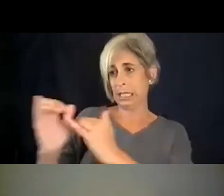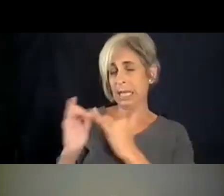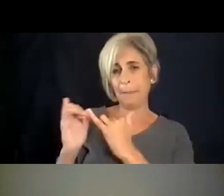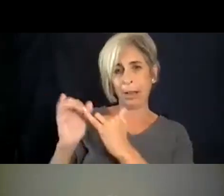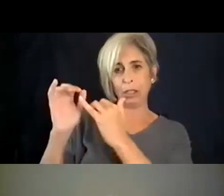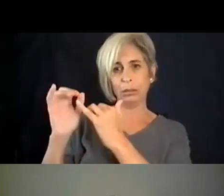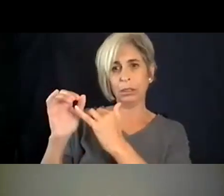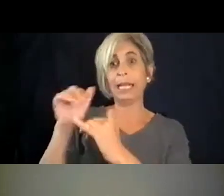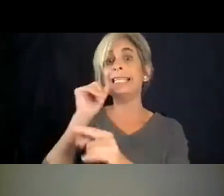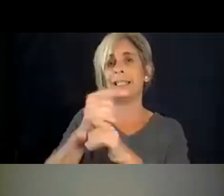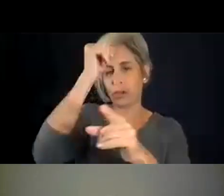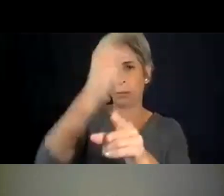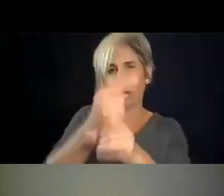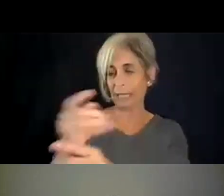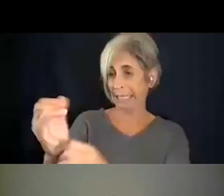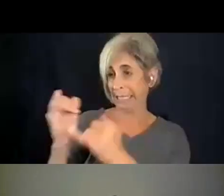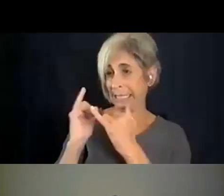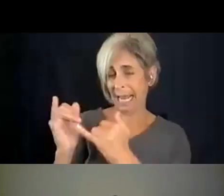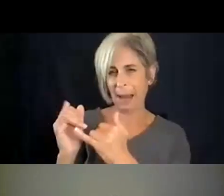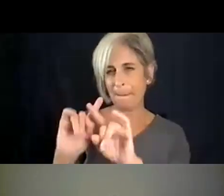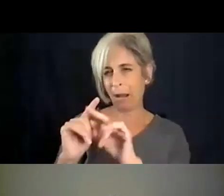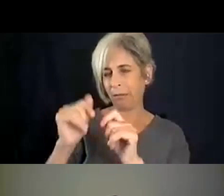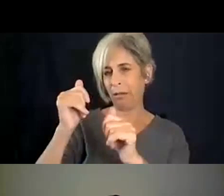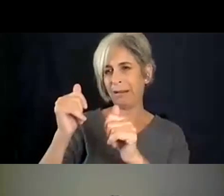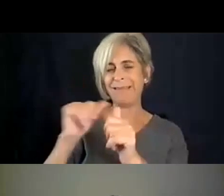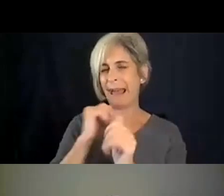rather have similar but less severe hearing loss.